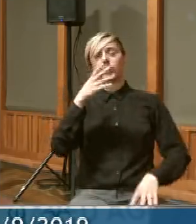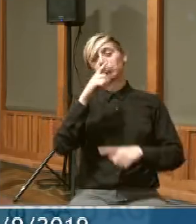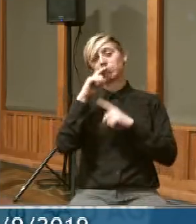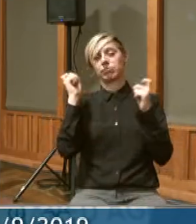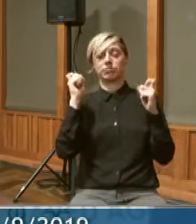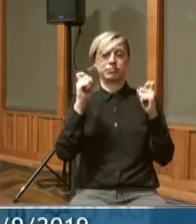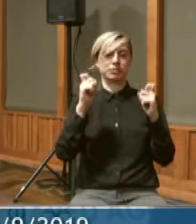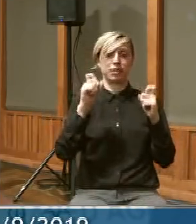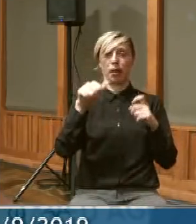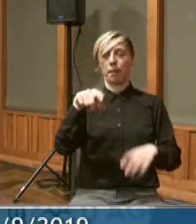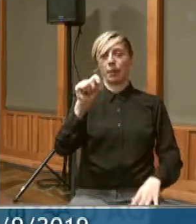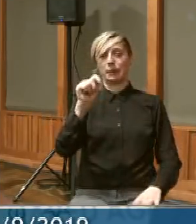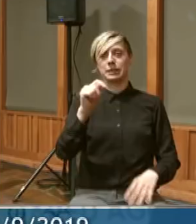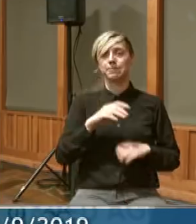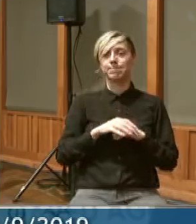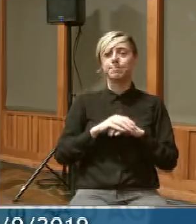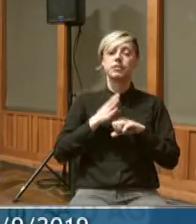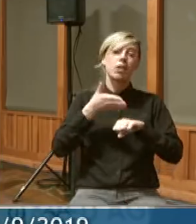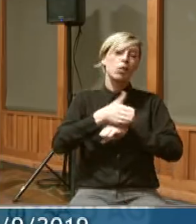TWO YEARS AGO. GOT KNOCKED DOWN AND NOW THERE'S